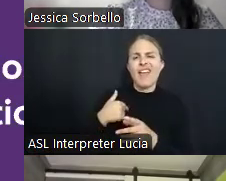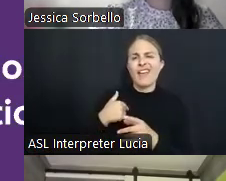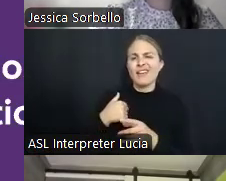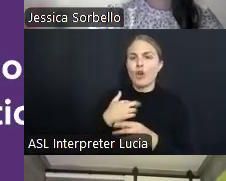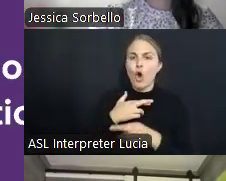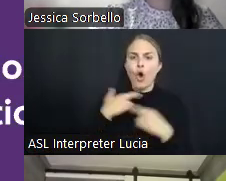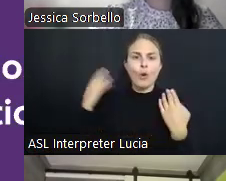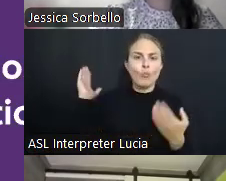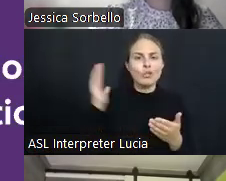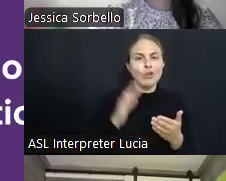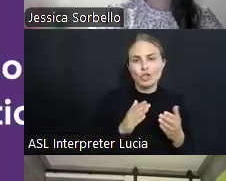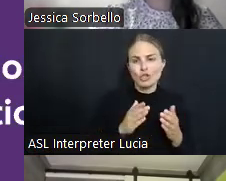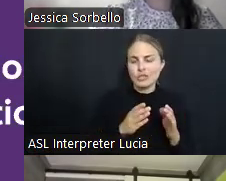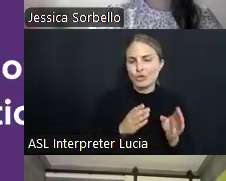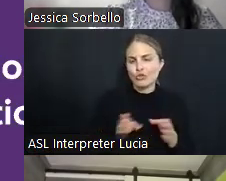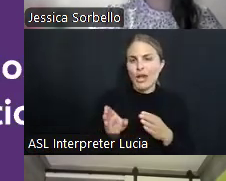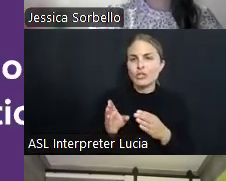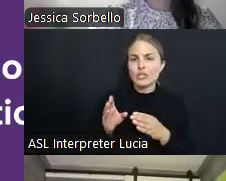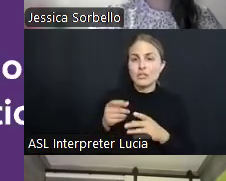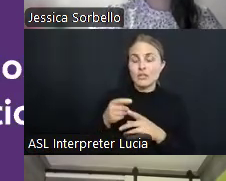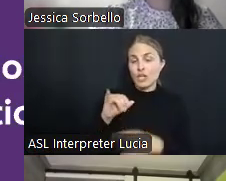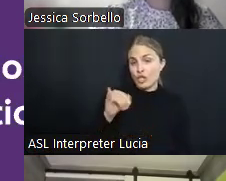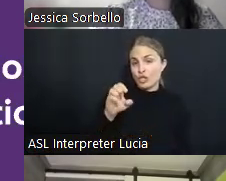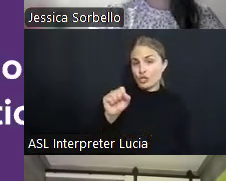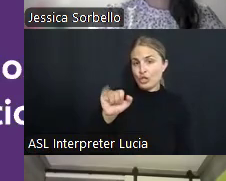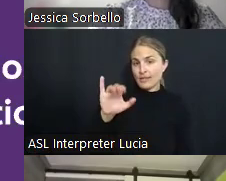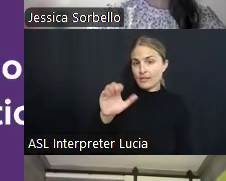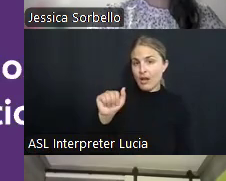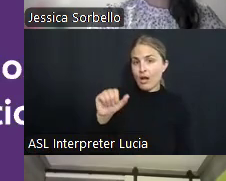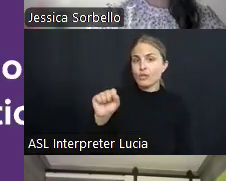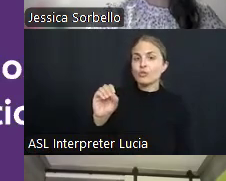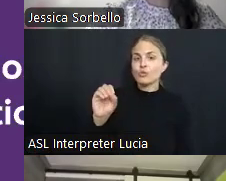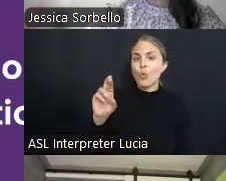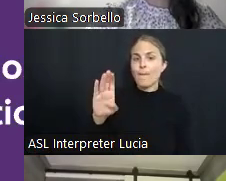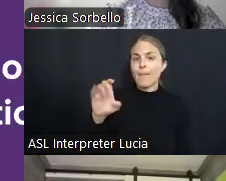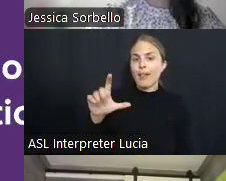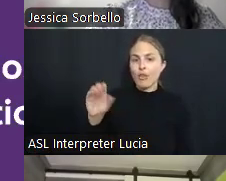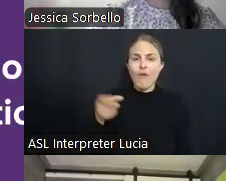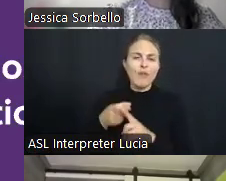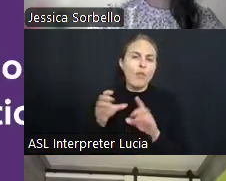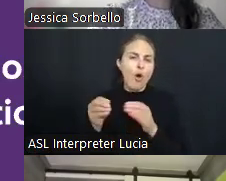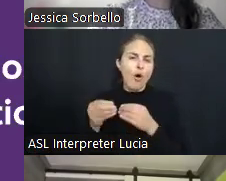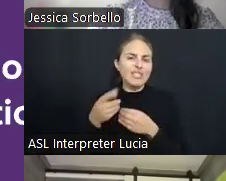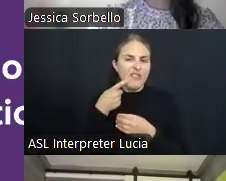and supports.